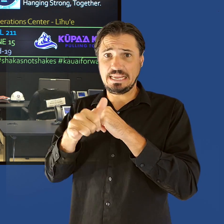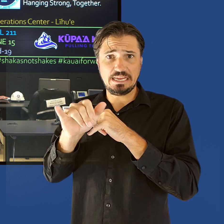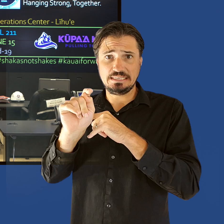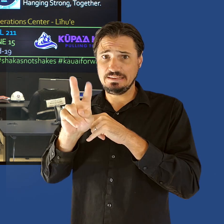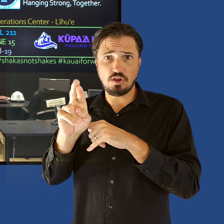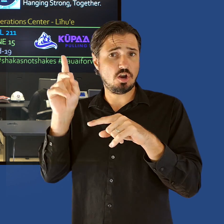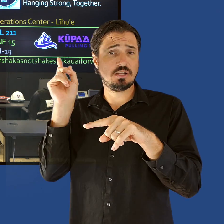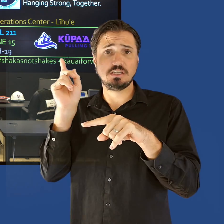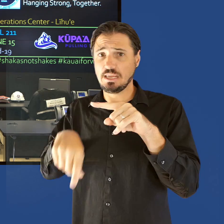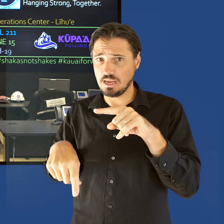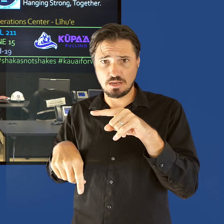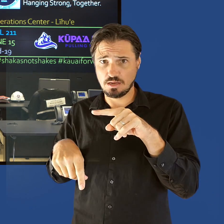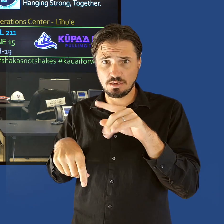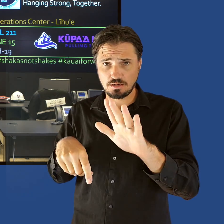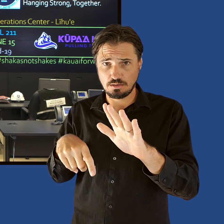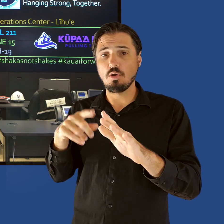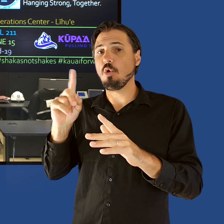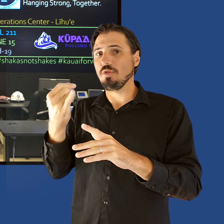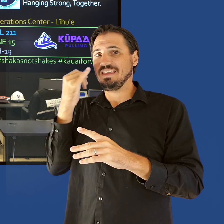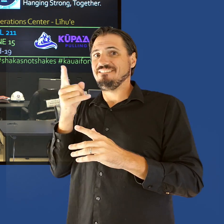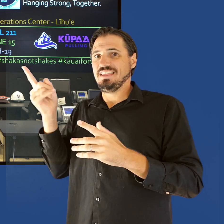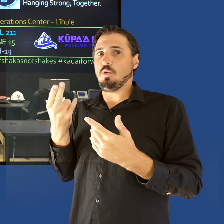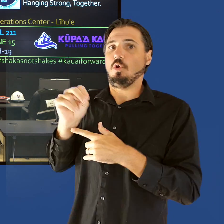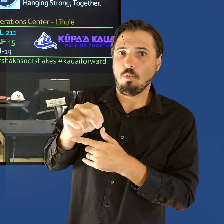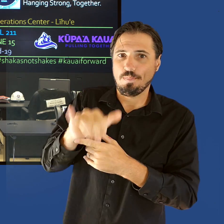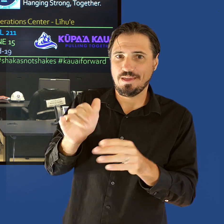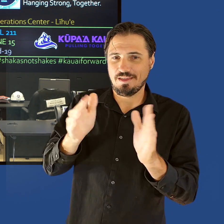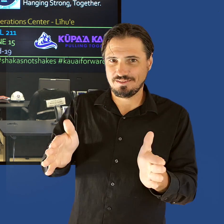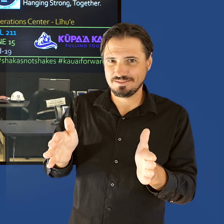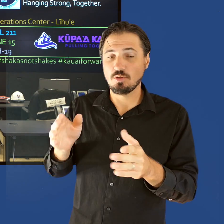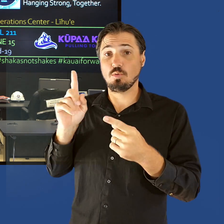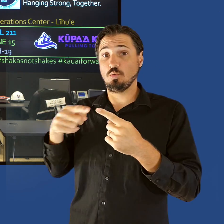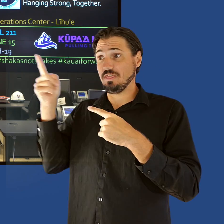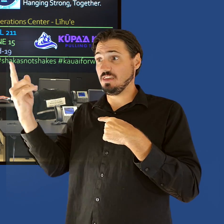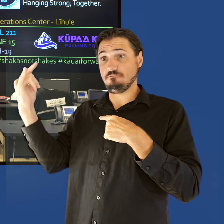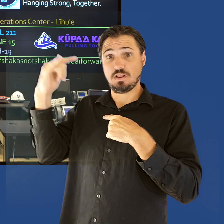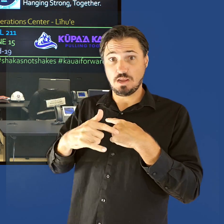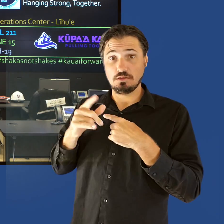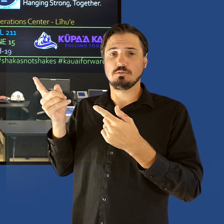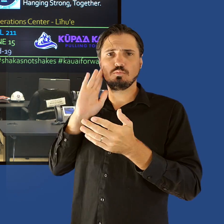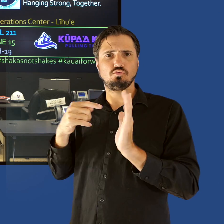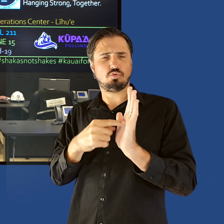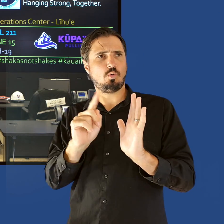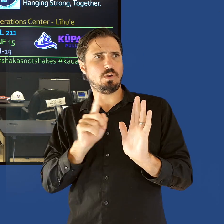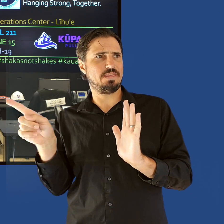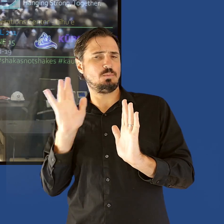All incoming visitors will be asked to provide proof of accommodations upon arrival at the Līhu‘e Airport.